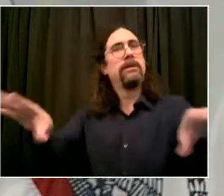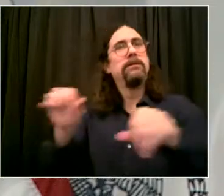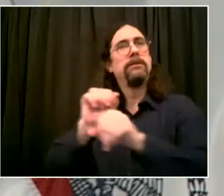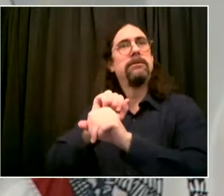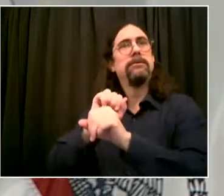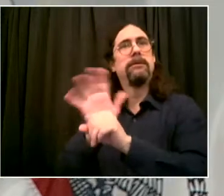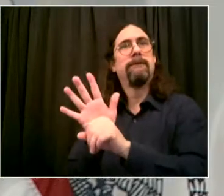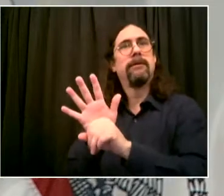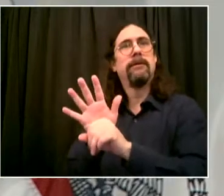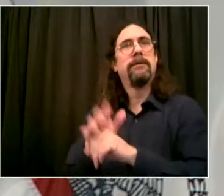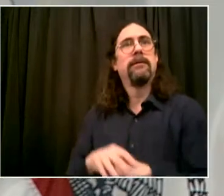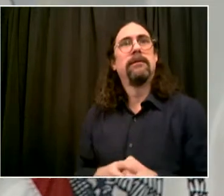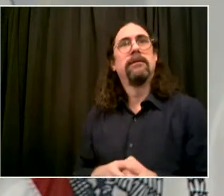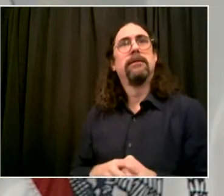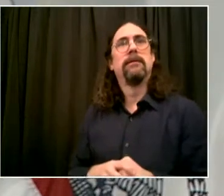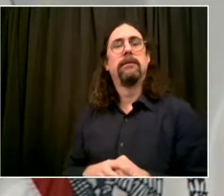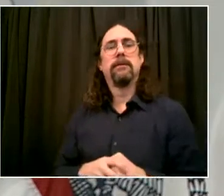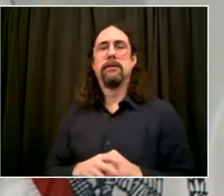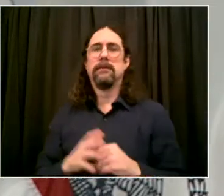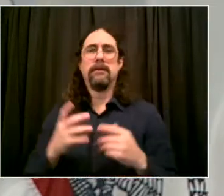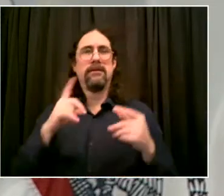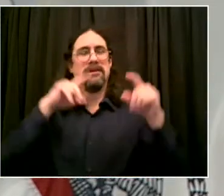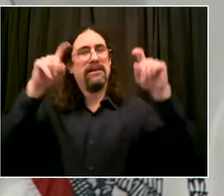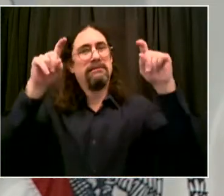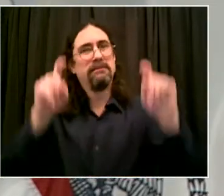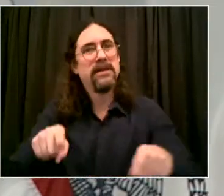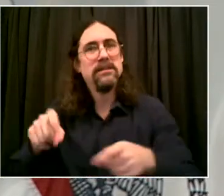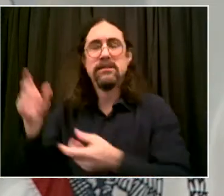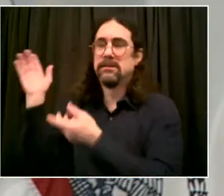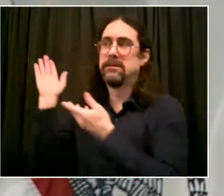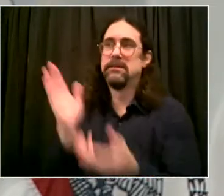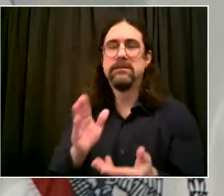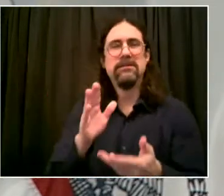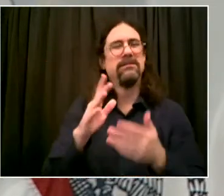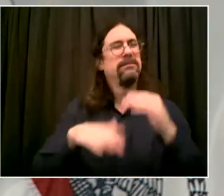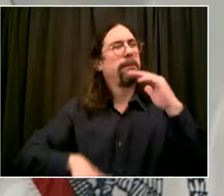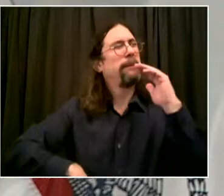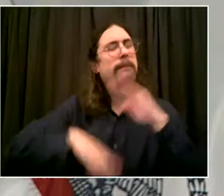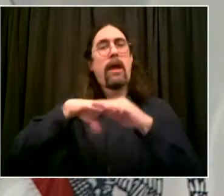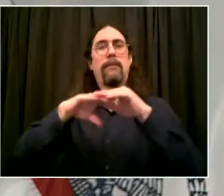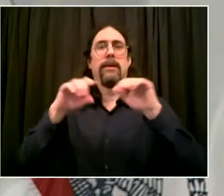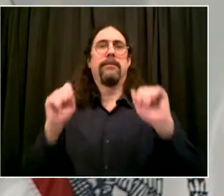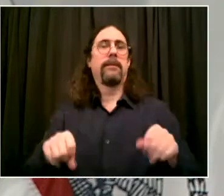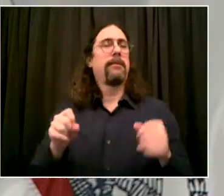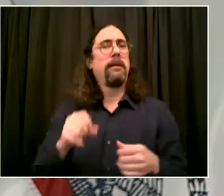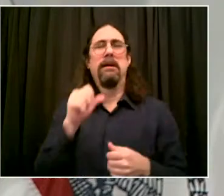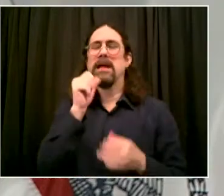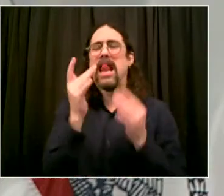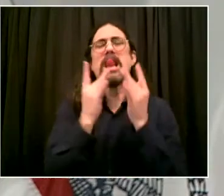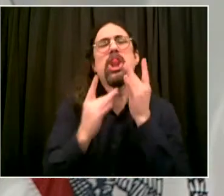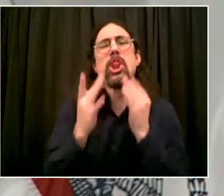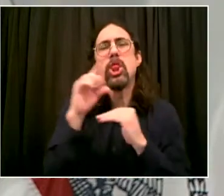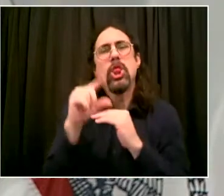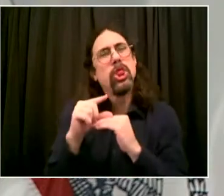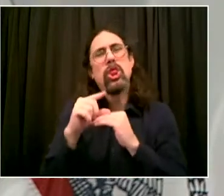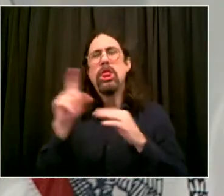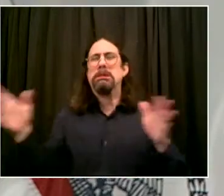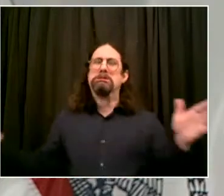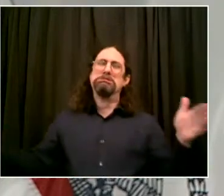ARE LOOKING FOR EVERY WAY TO SPEED THIS UP, OPEN UP MORE SITES AND BRING IT TO THE PEOPLE. THAT IS ESSENTIAL.